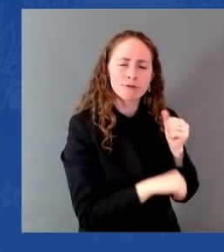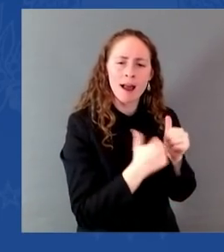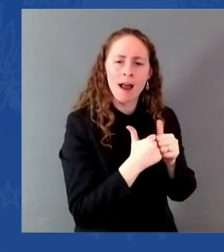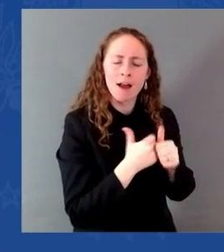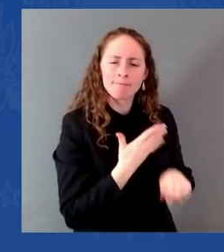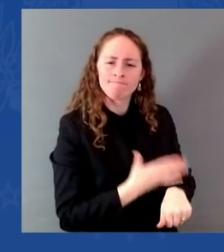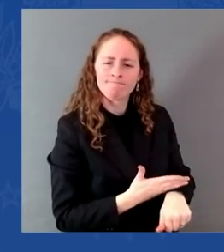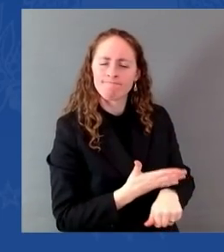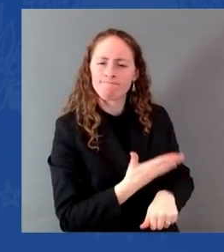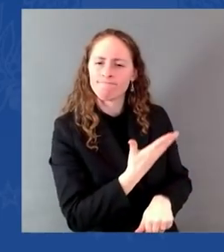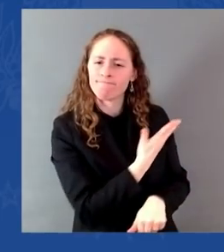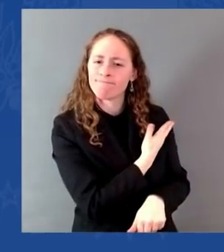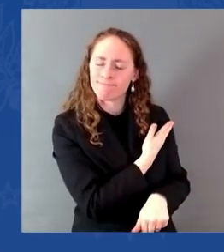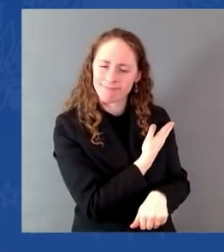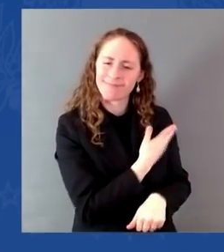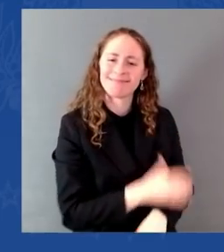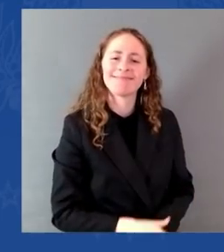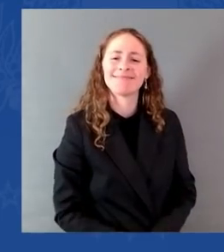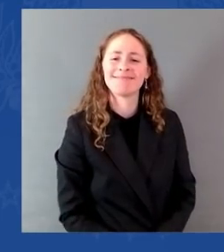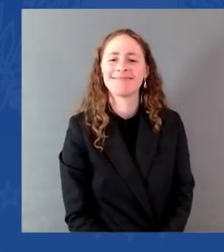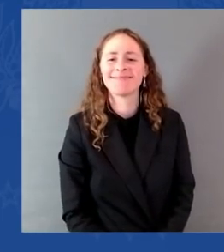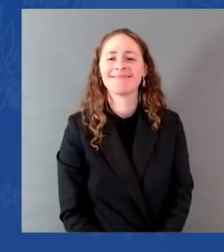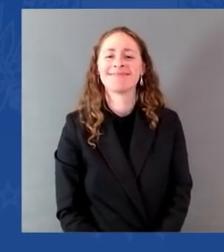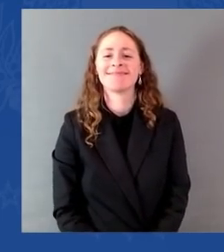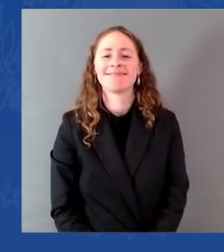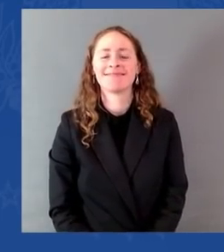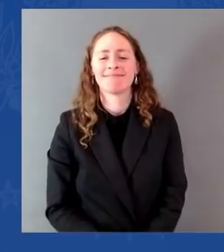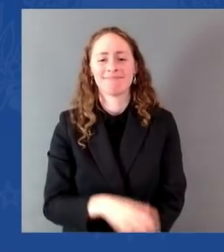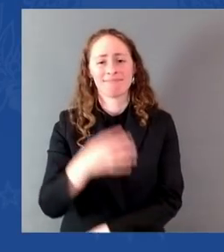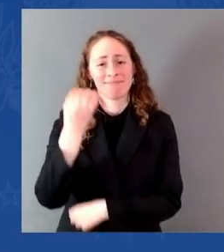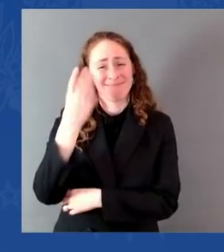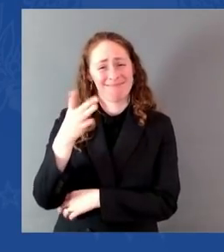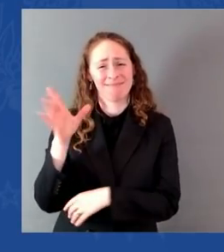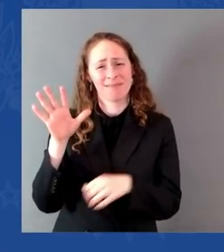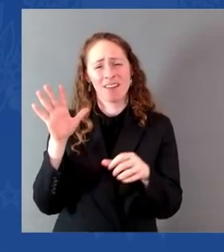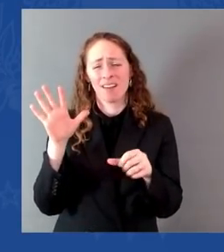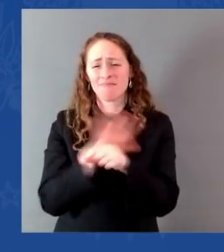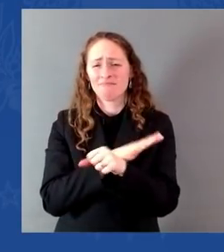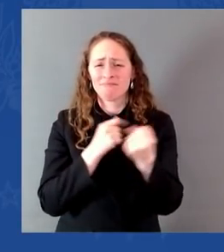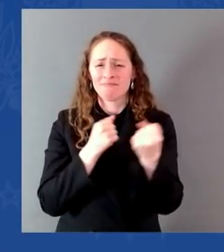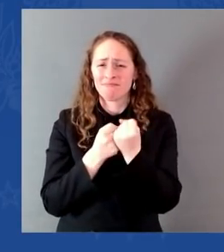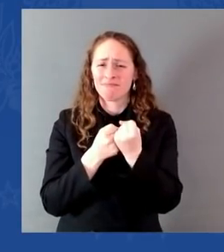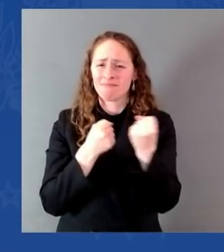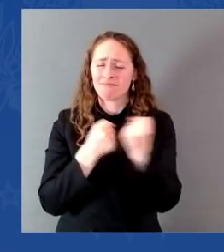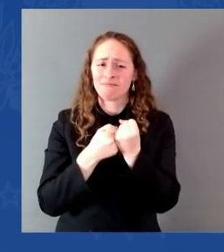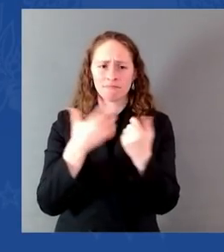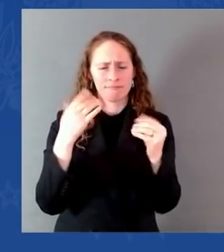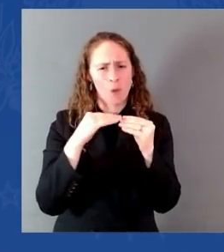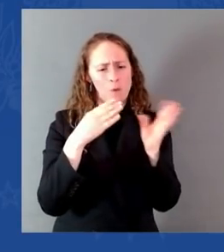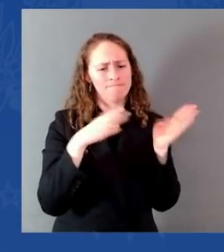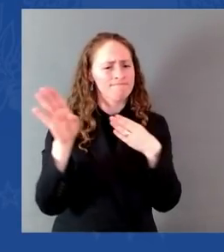Zero fare, zero emissions. Congressman, great idea. Great idea.